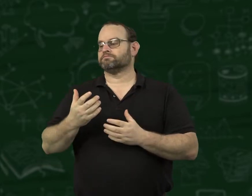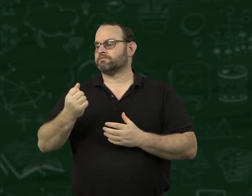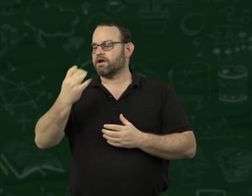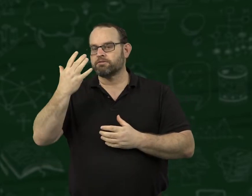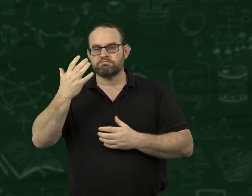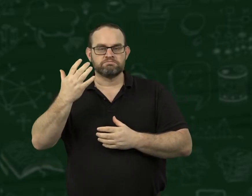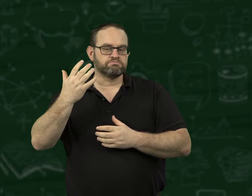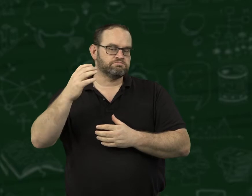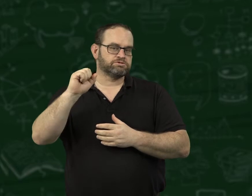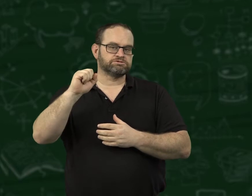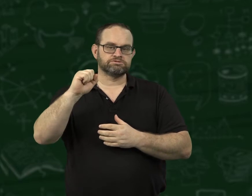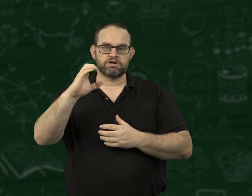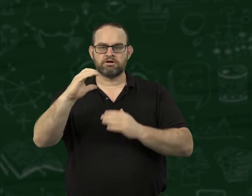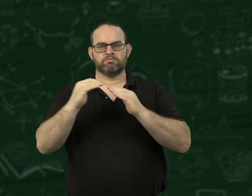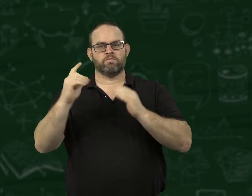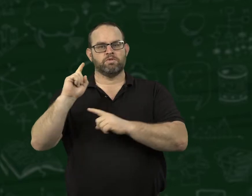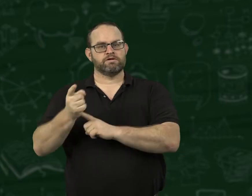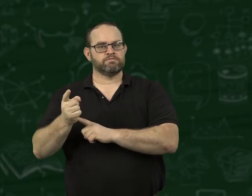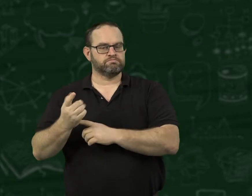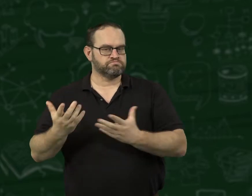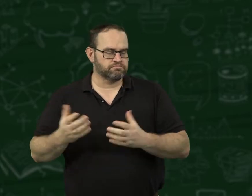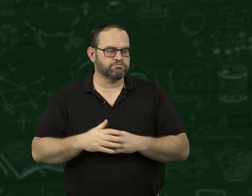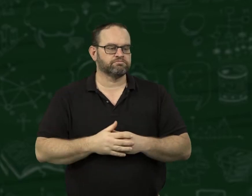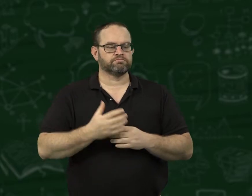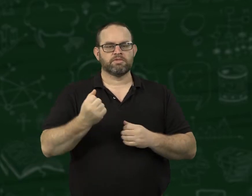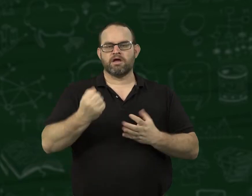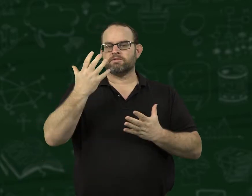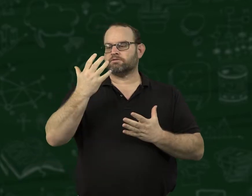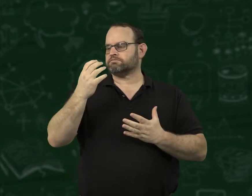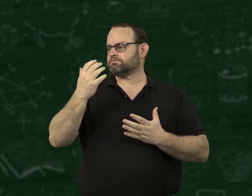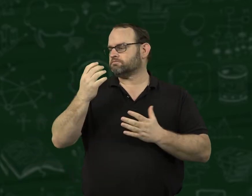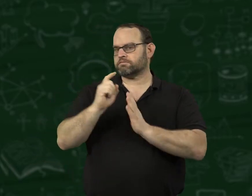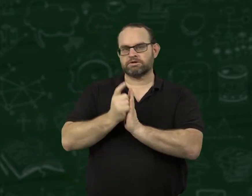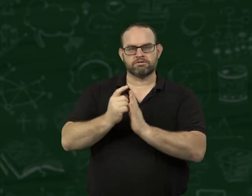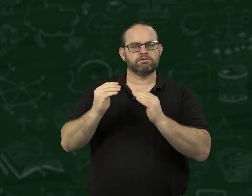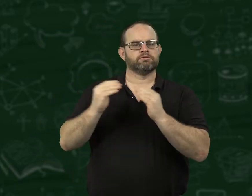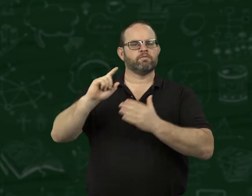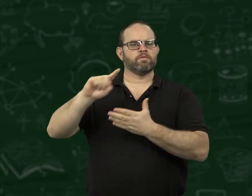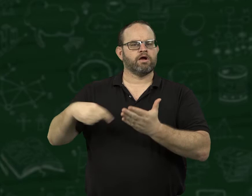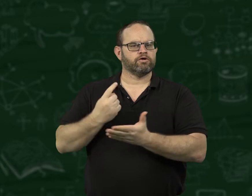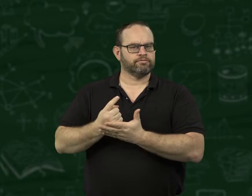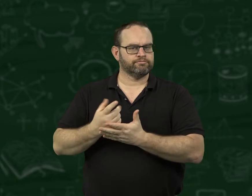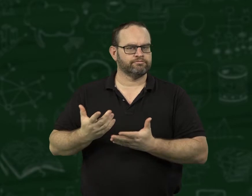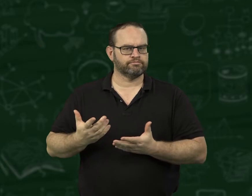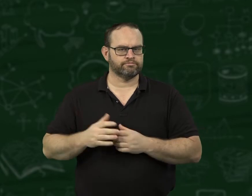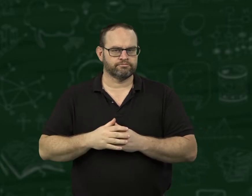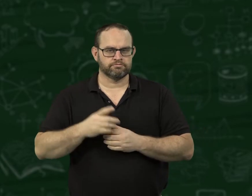How many seconds are in a minute? How many minutes are in an hour?